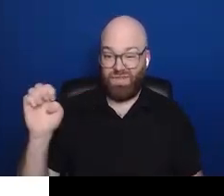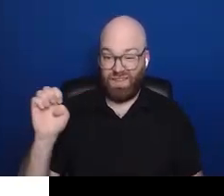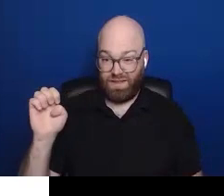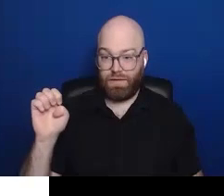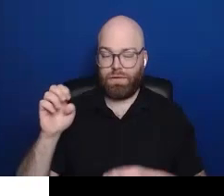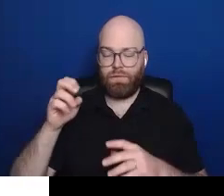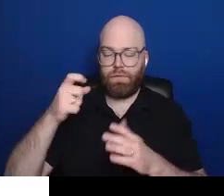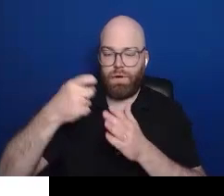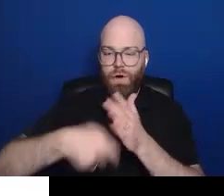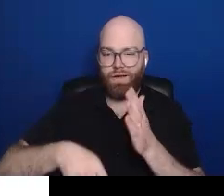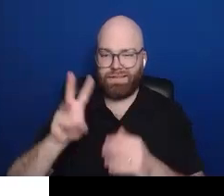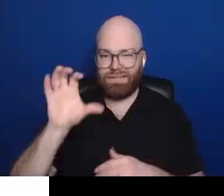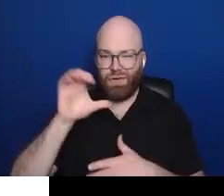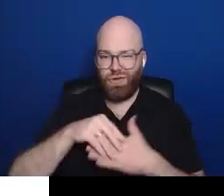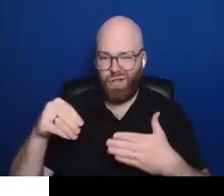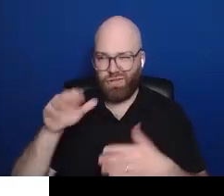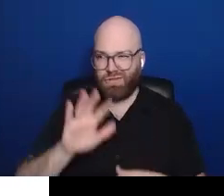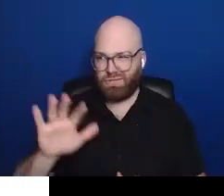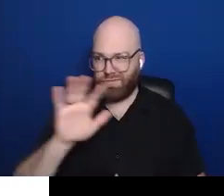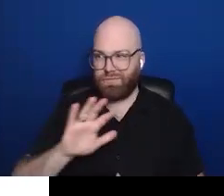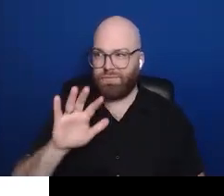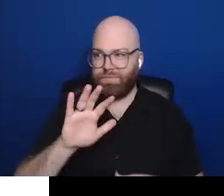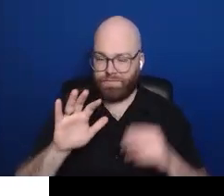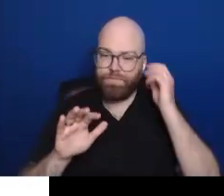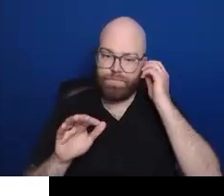And, we are strongly encouraging anybody